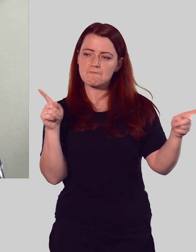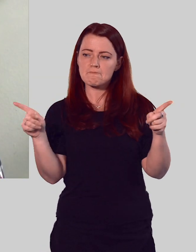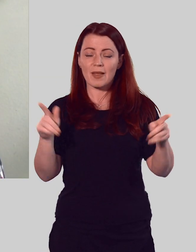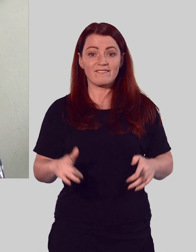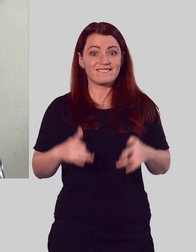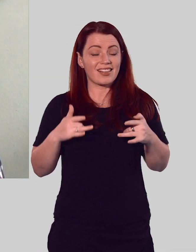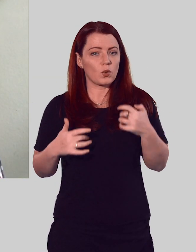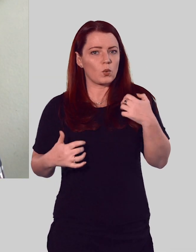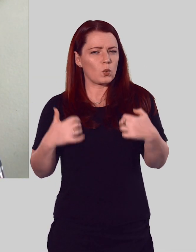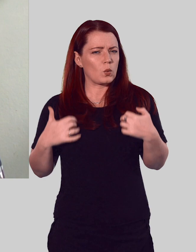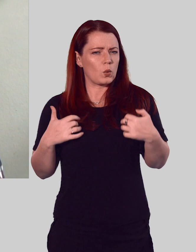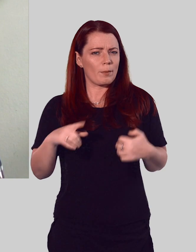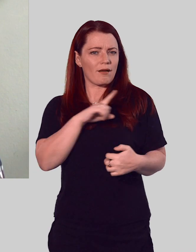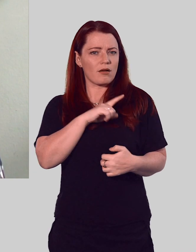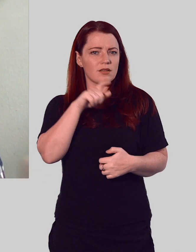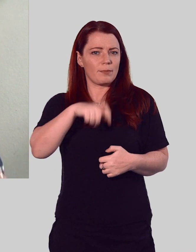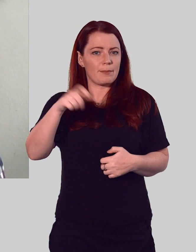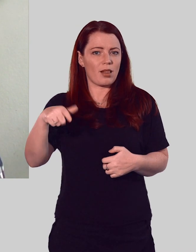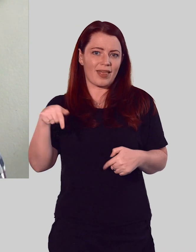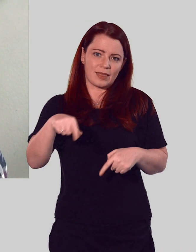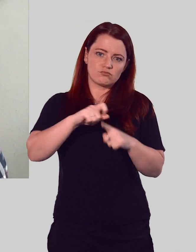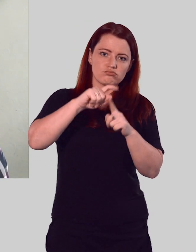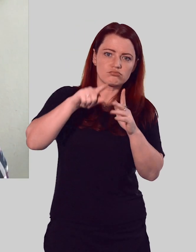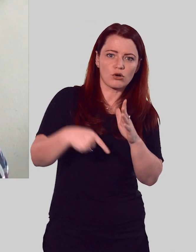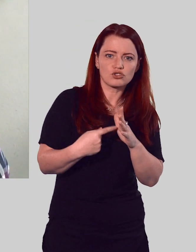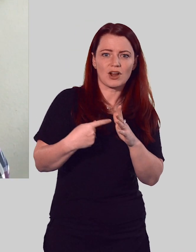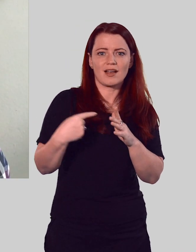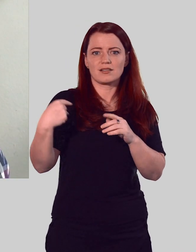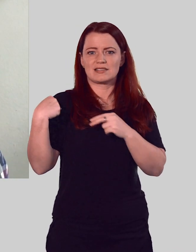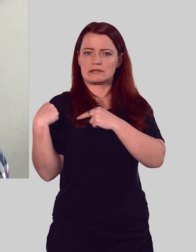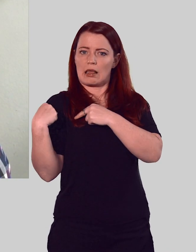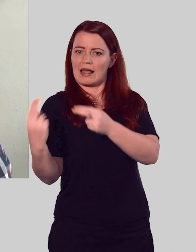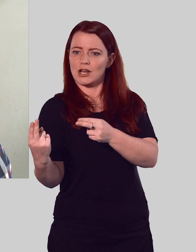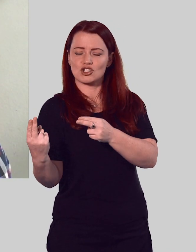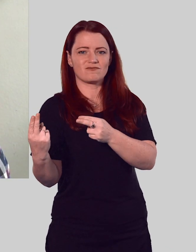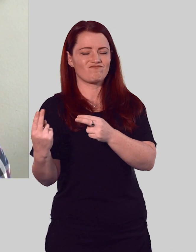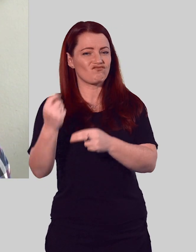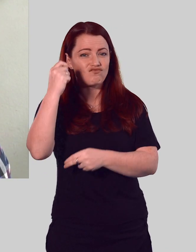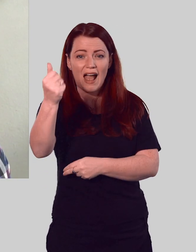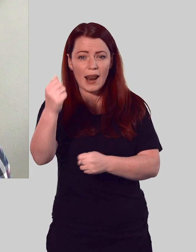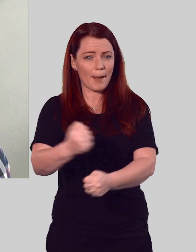people in a delegation rarely have any real power, the big decision makers are